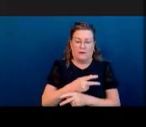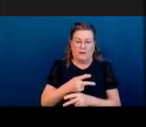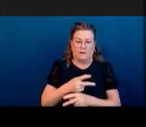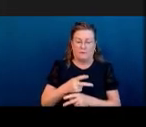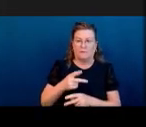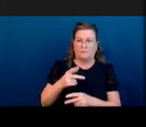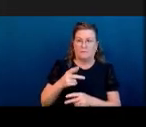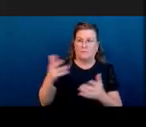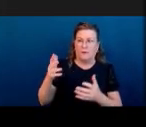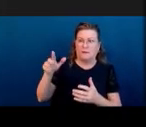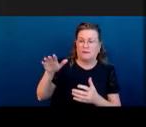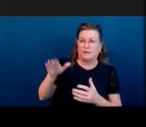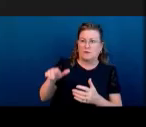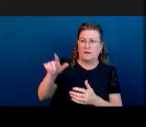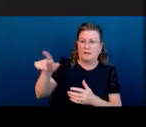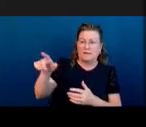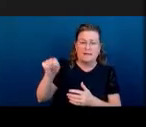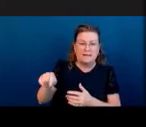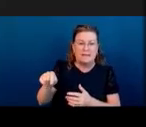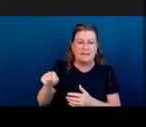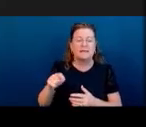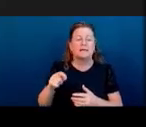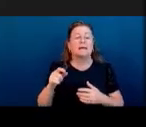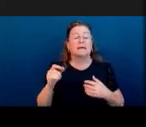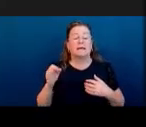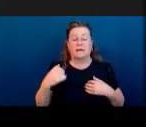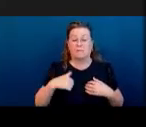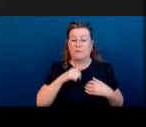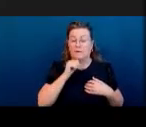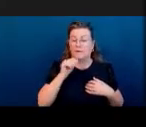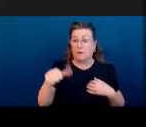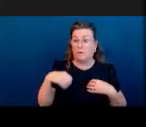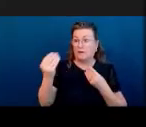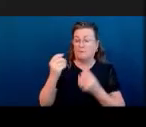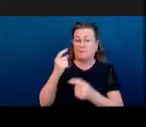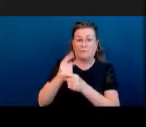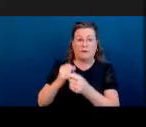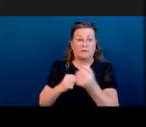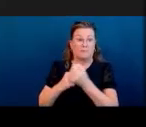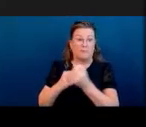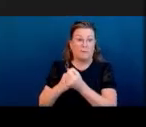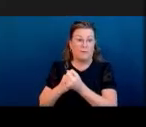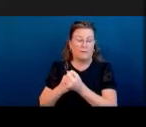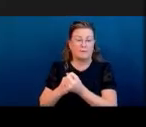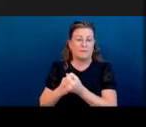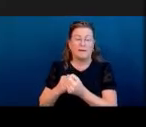need. And if we don't give them the right supports, it's not going to be an apple turning into a cherry. We're just not